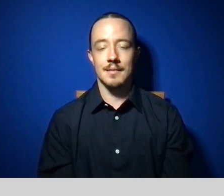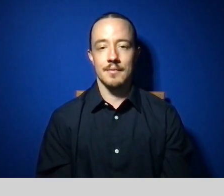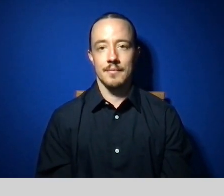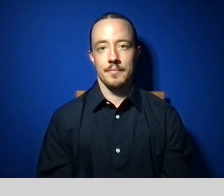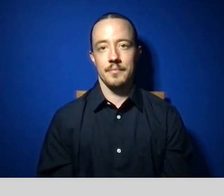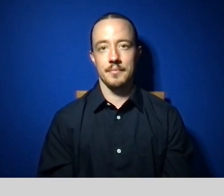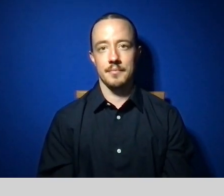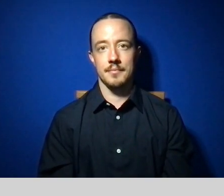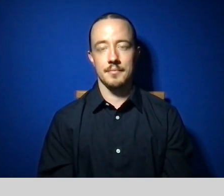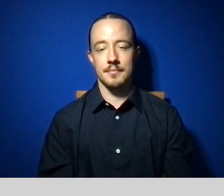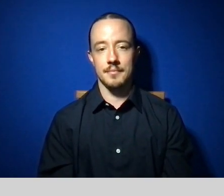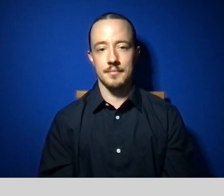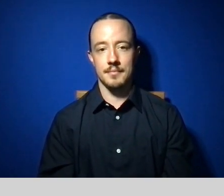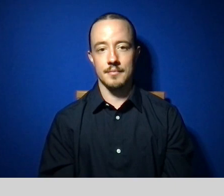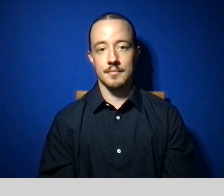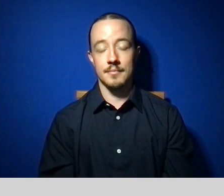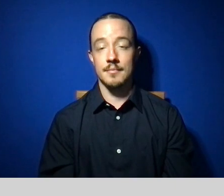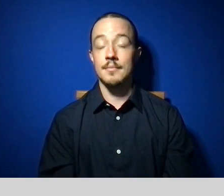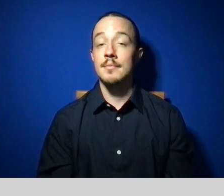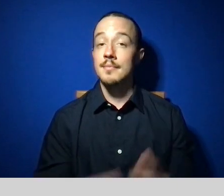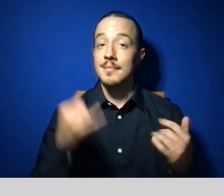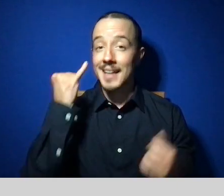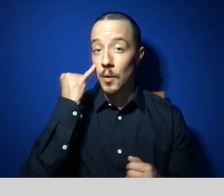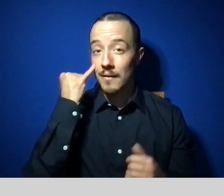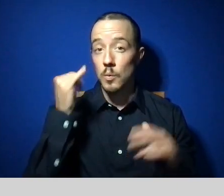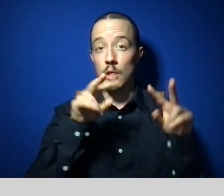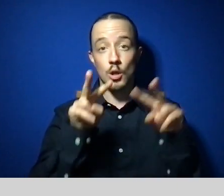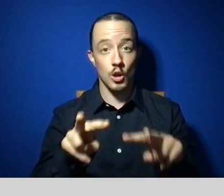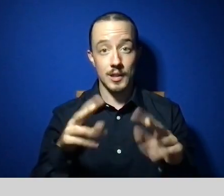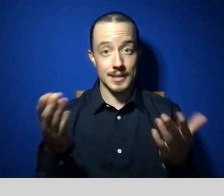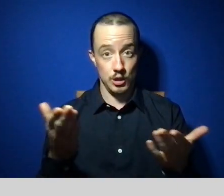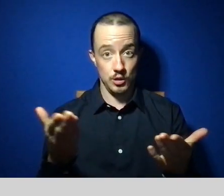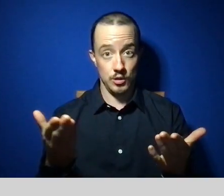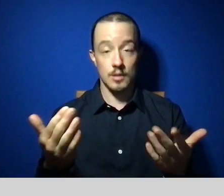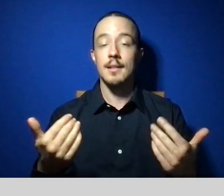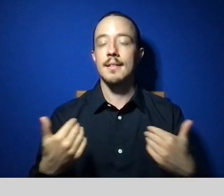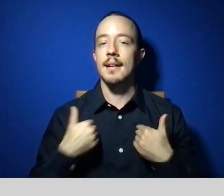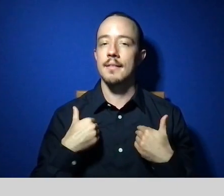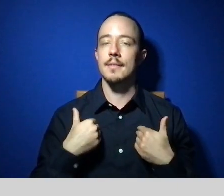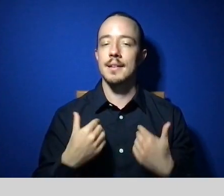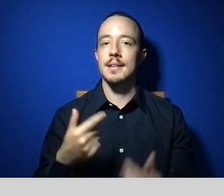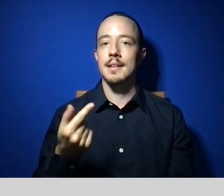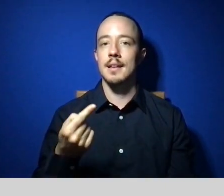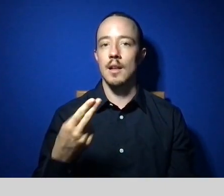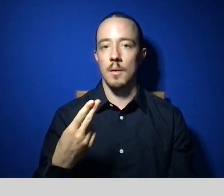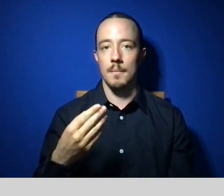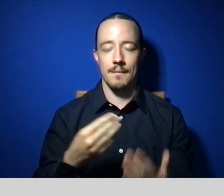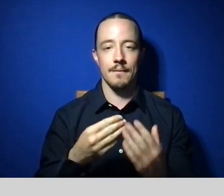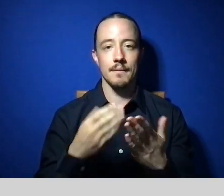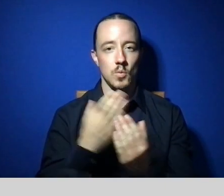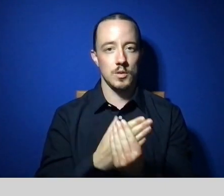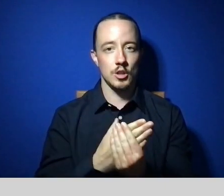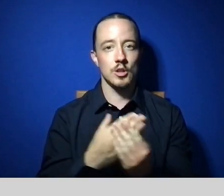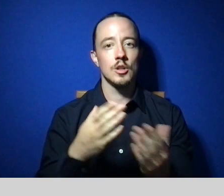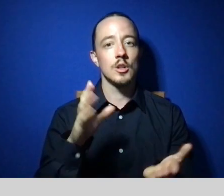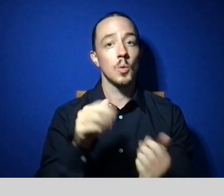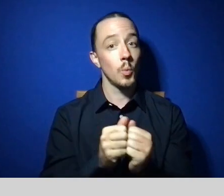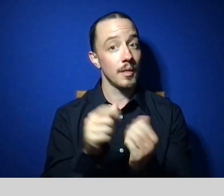So now, if we look in here, we now have a GitHub folder with a publish.yml and a test.yml.